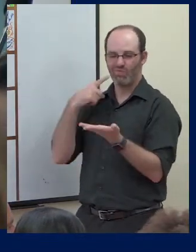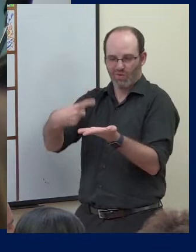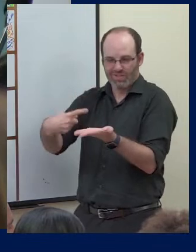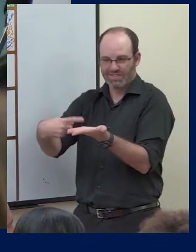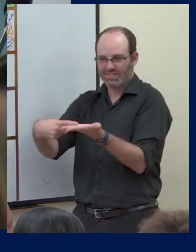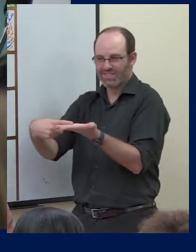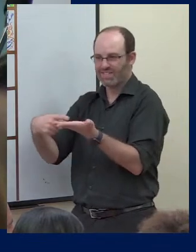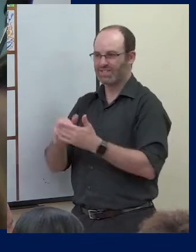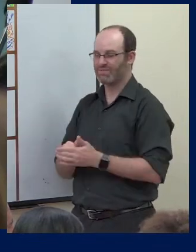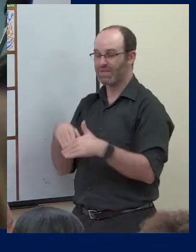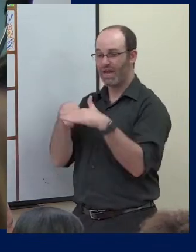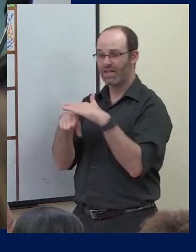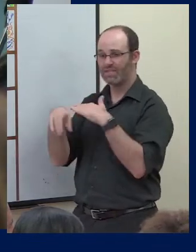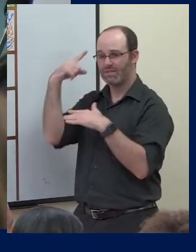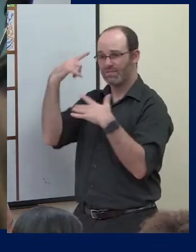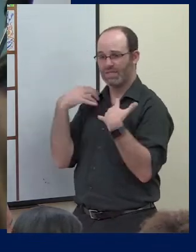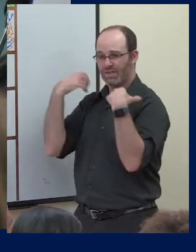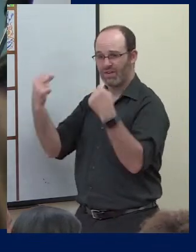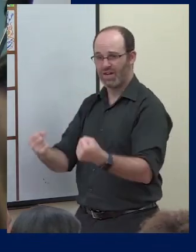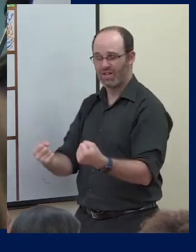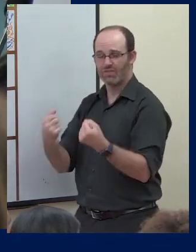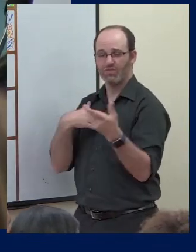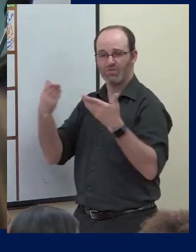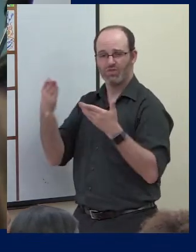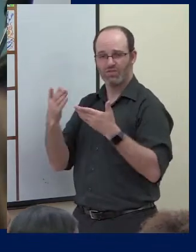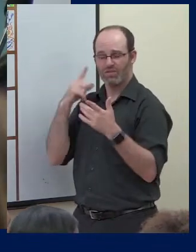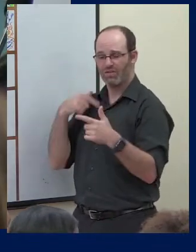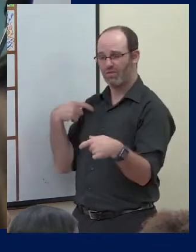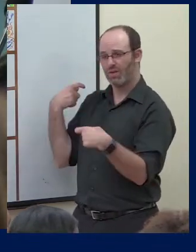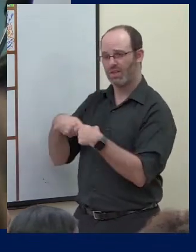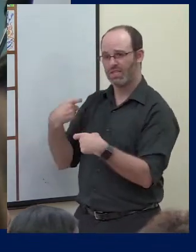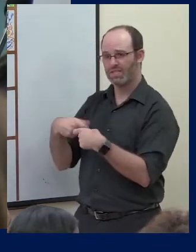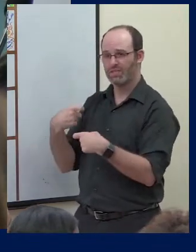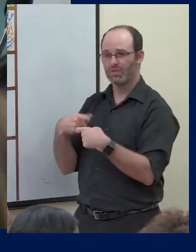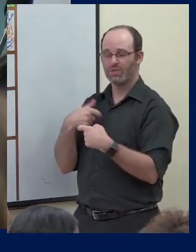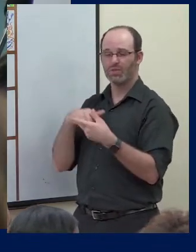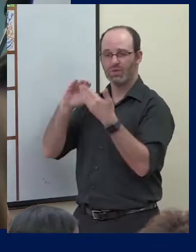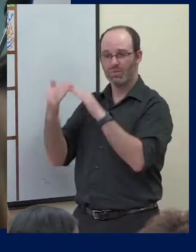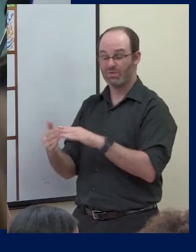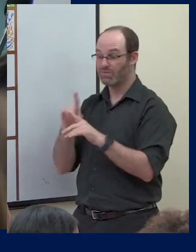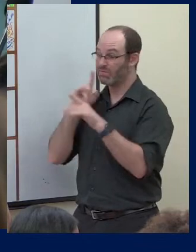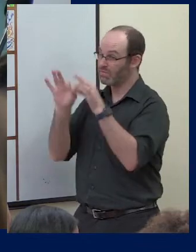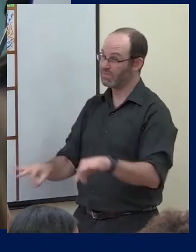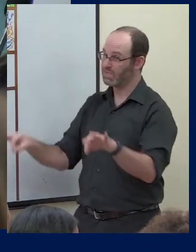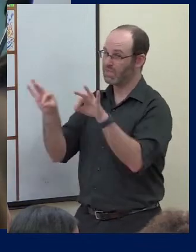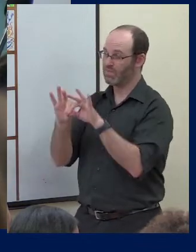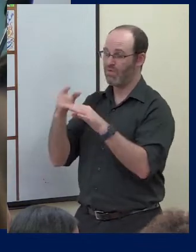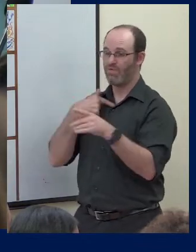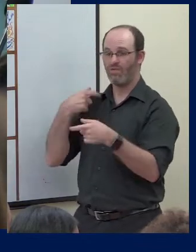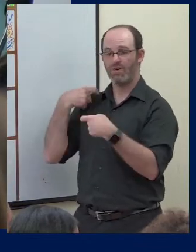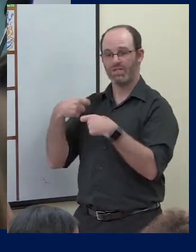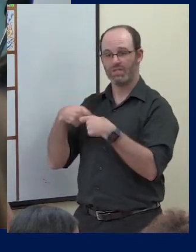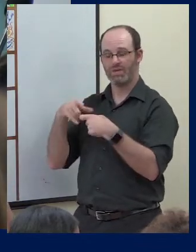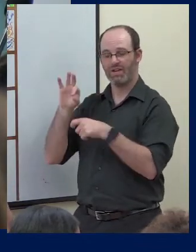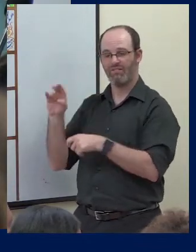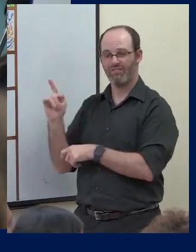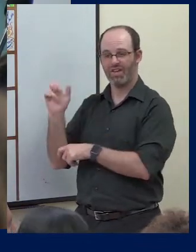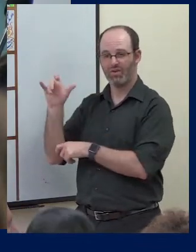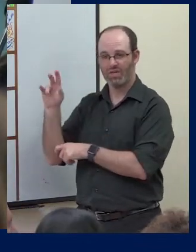Access to mental health services for the Latino community is a top priority.